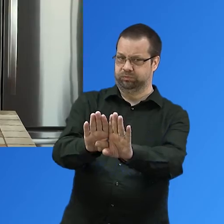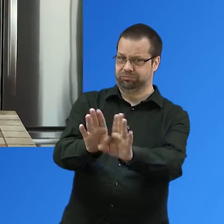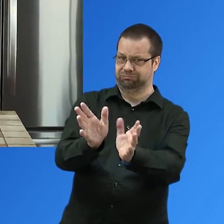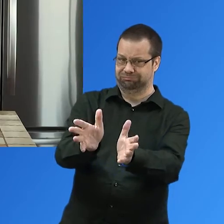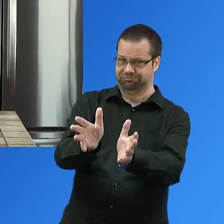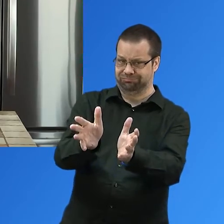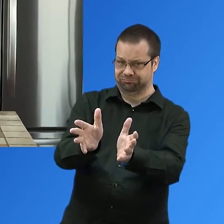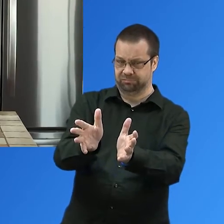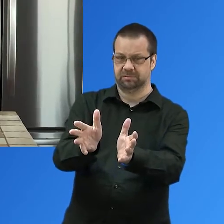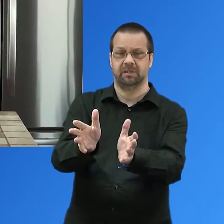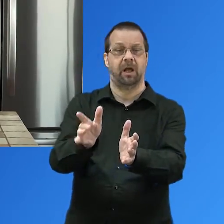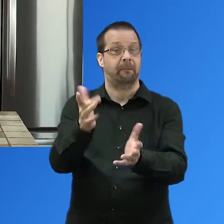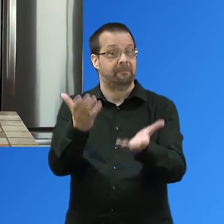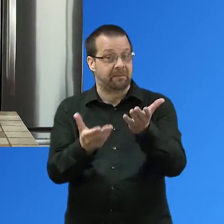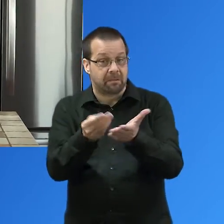you may want to consider purchasing dry ice.